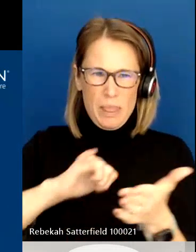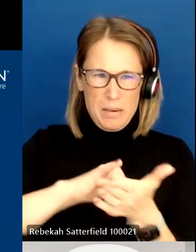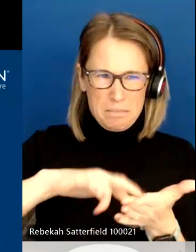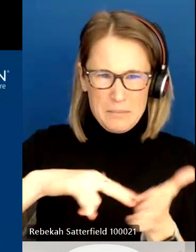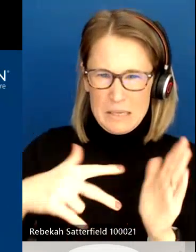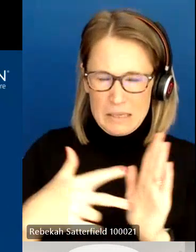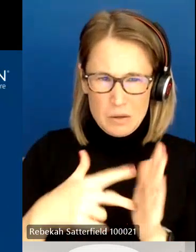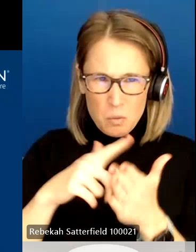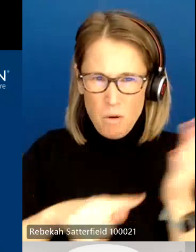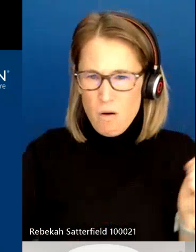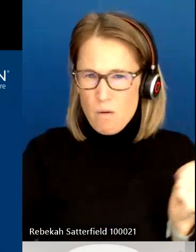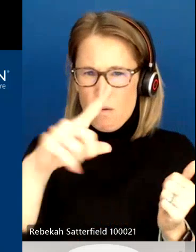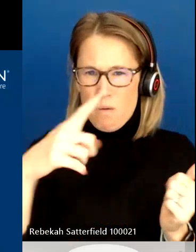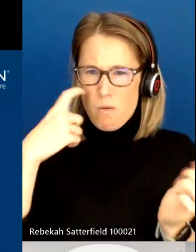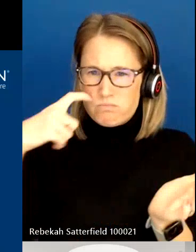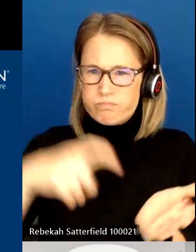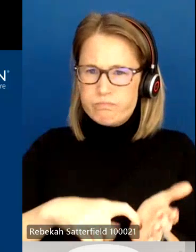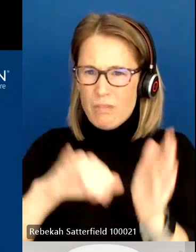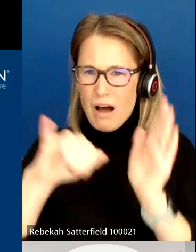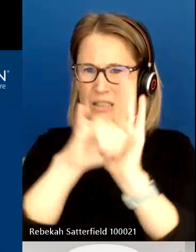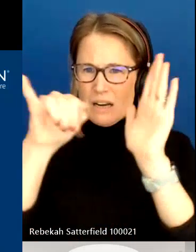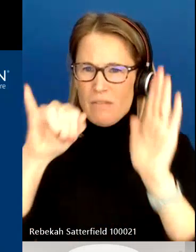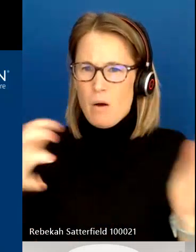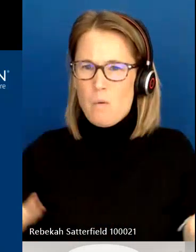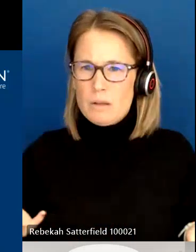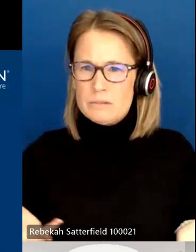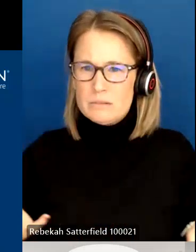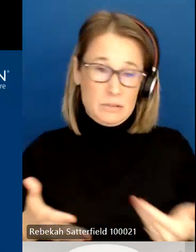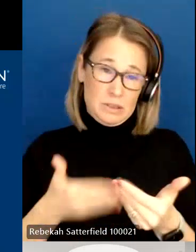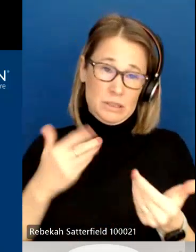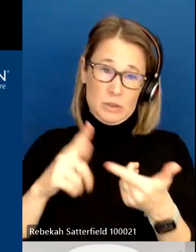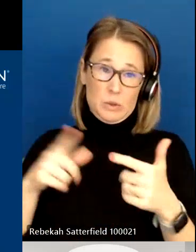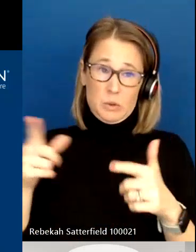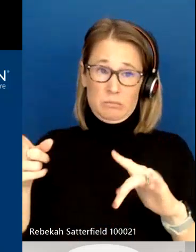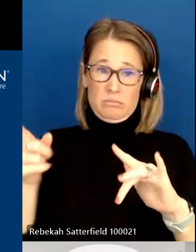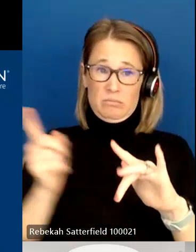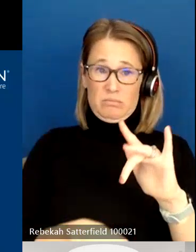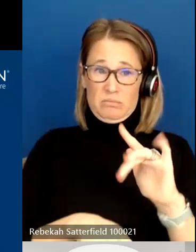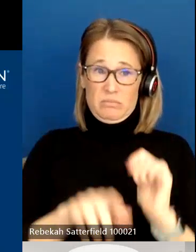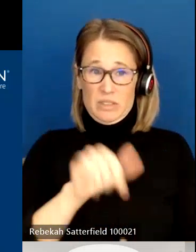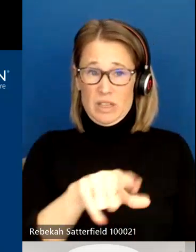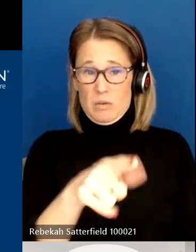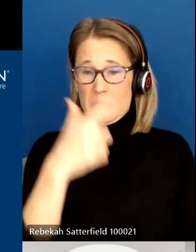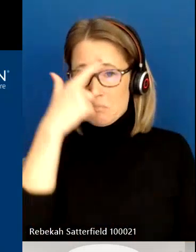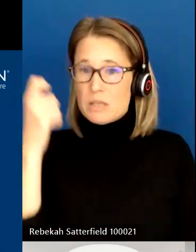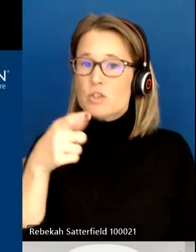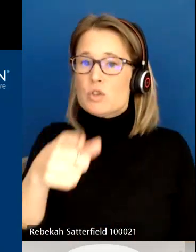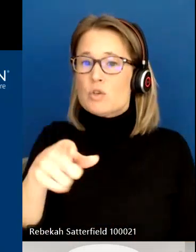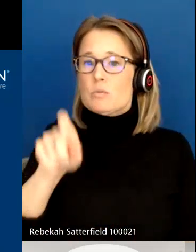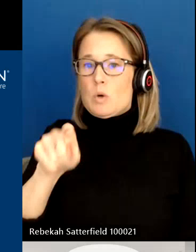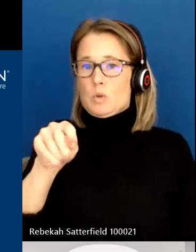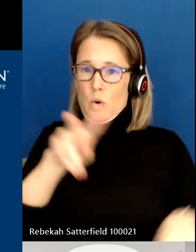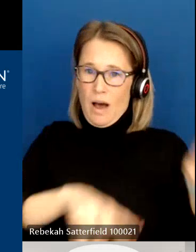identifying it's easy to skip over this because you're supposed to be identifying risk of tools